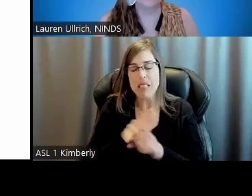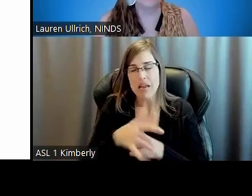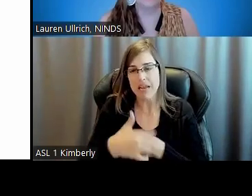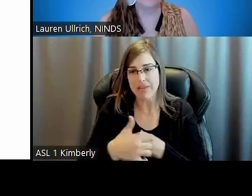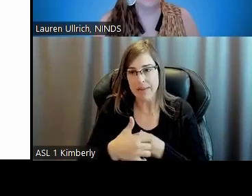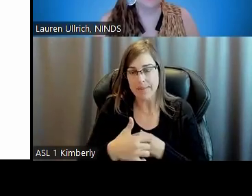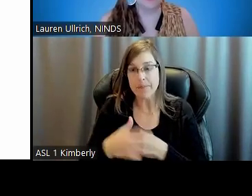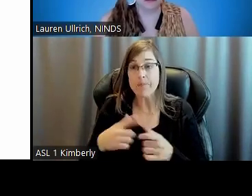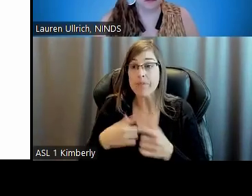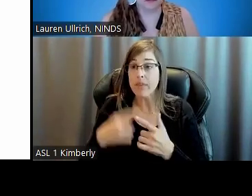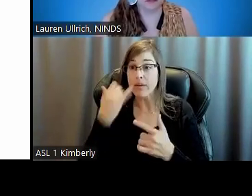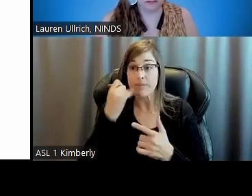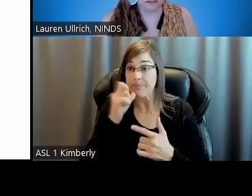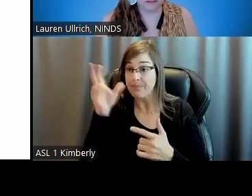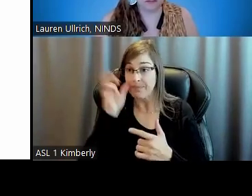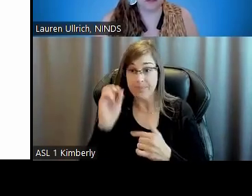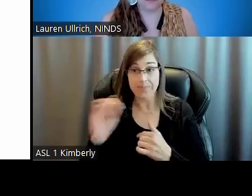And then if you don't hear anything, as Lauren said,